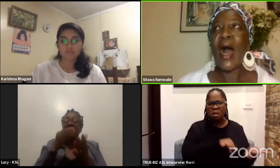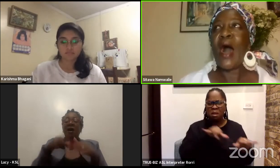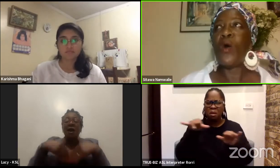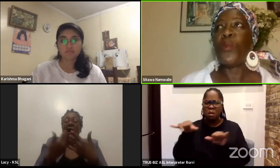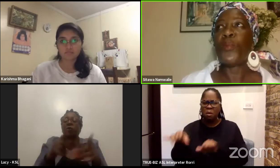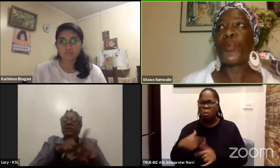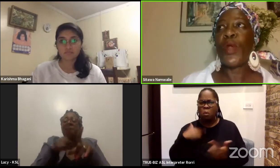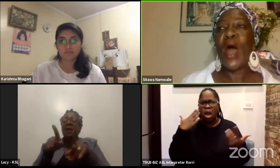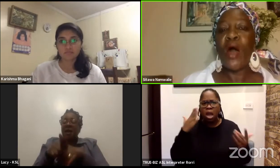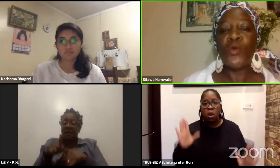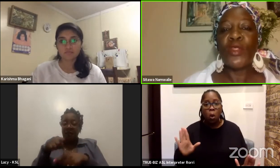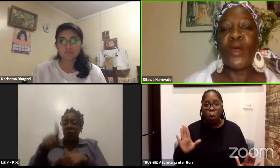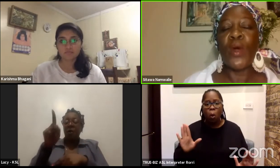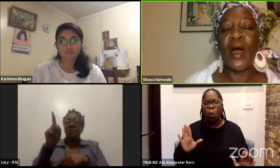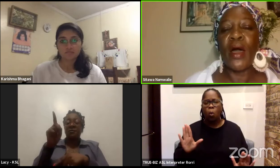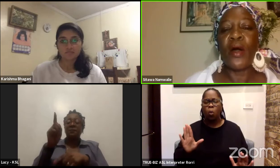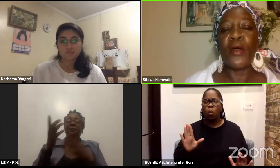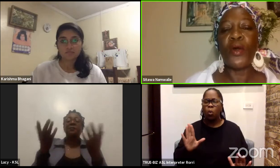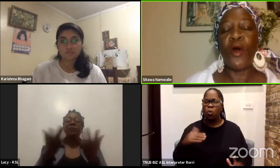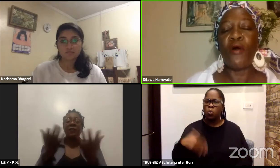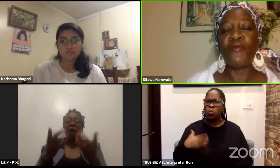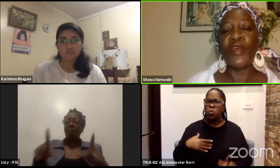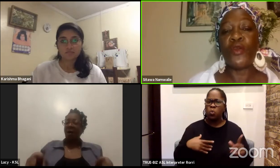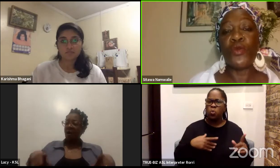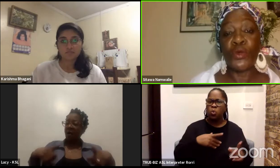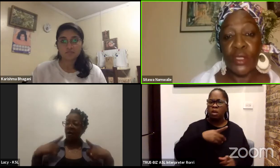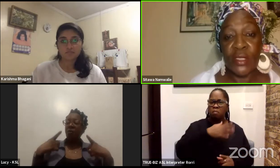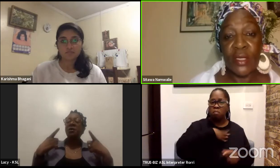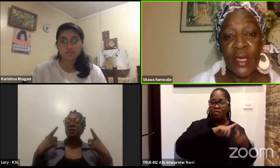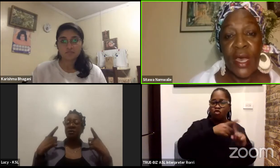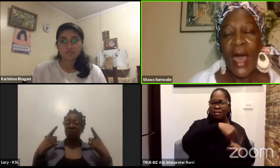how proud they were of their roots.